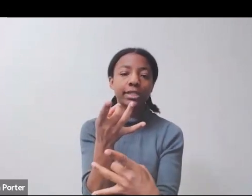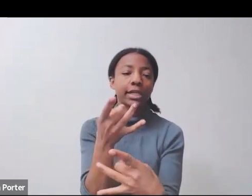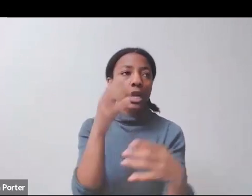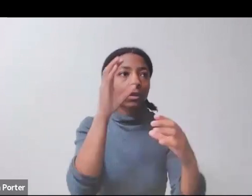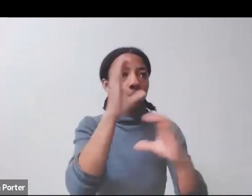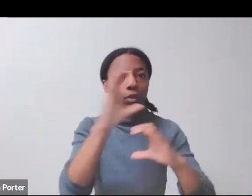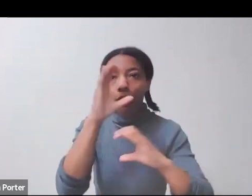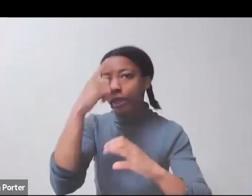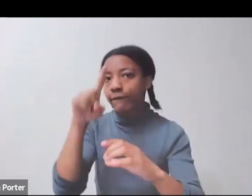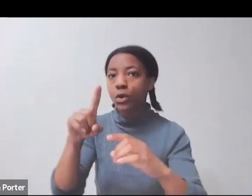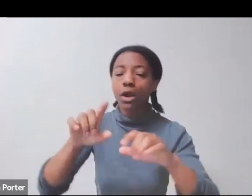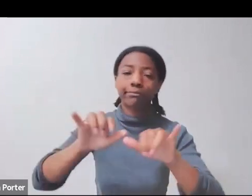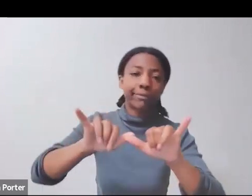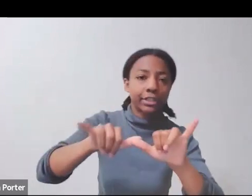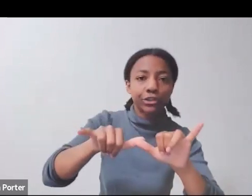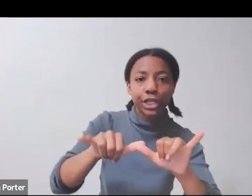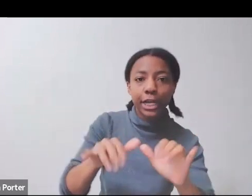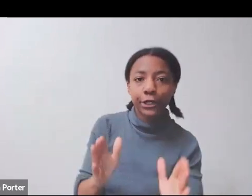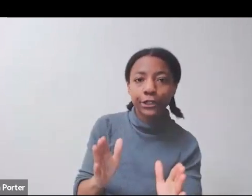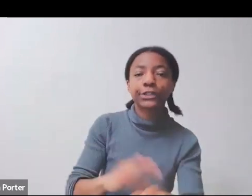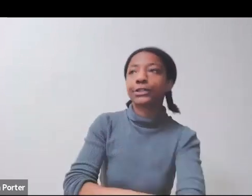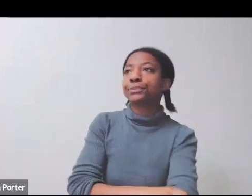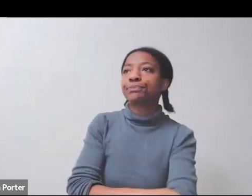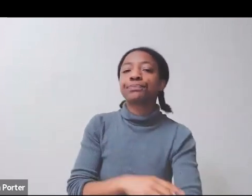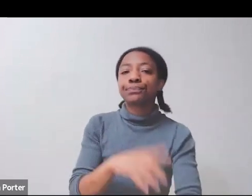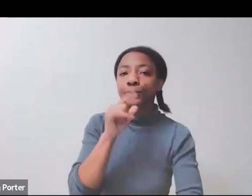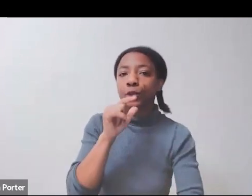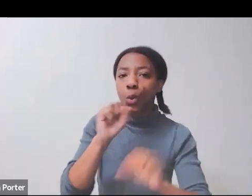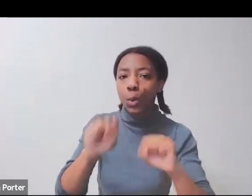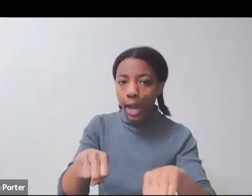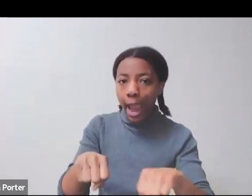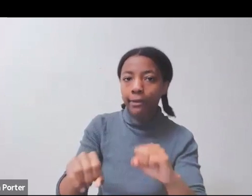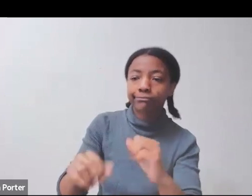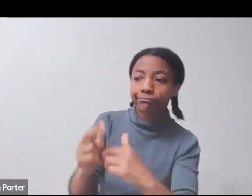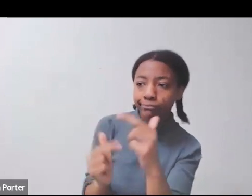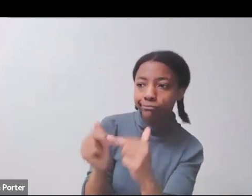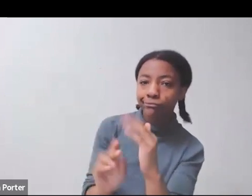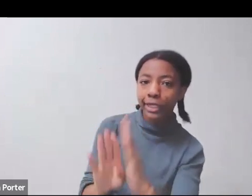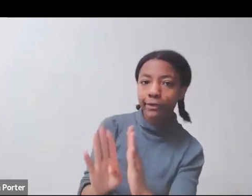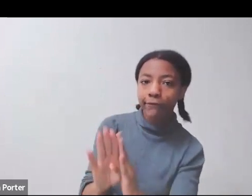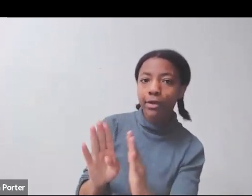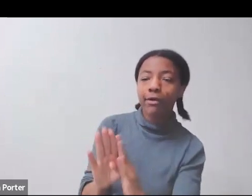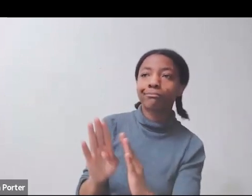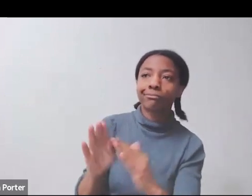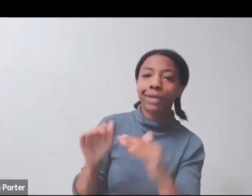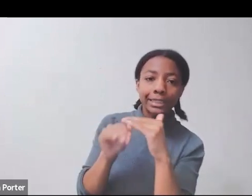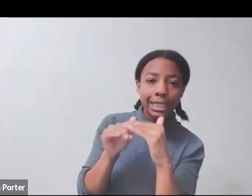They wanted to make sure that they had in their staff both folks who had a low-level knowledge of accessibility and knew, "Hey, we got to think about accessibility here,"